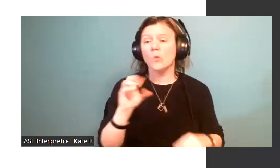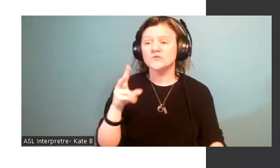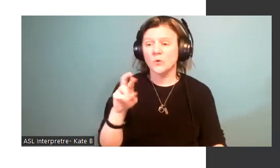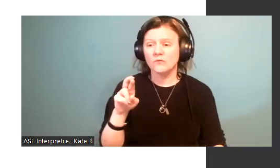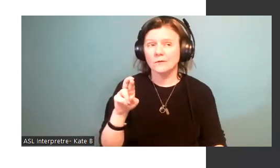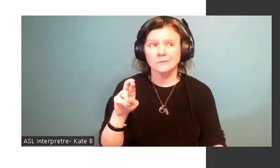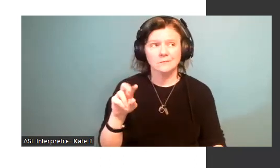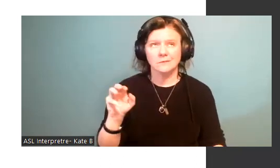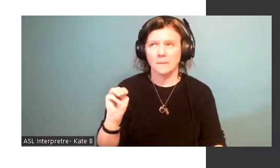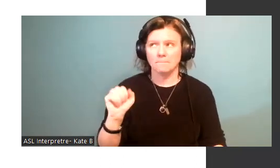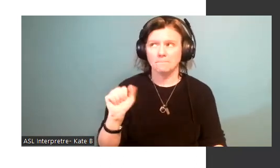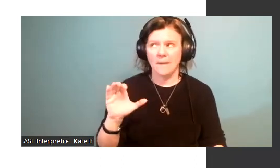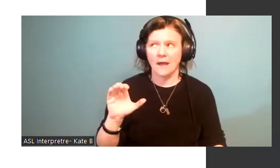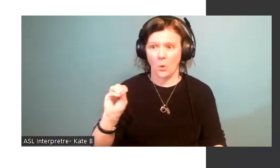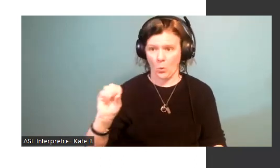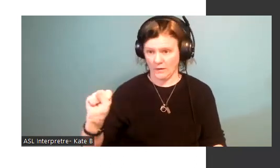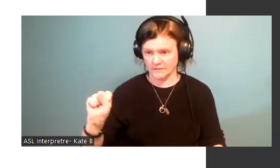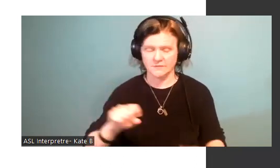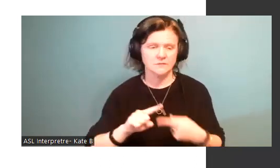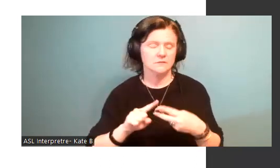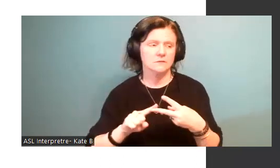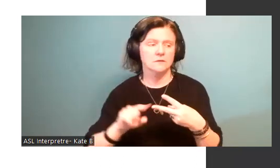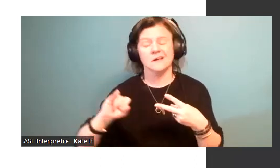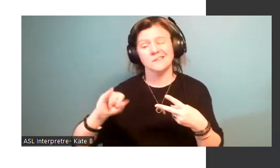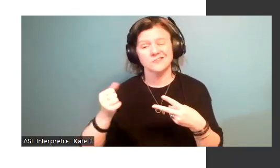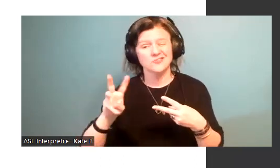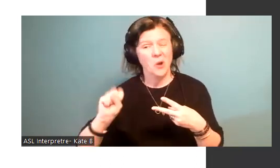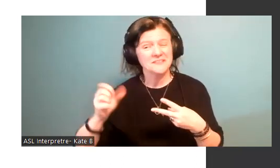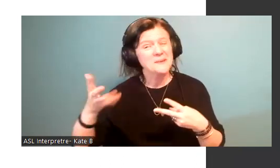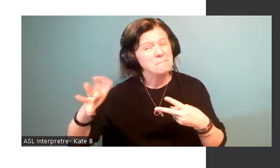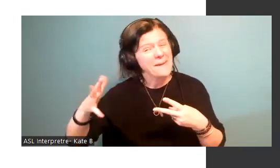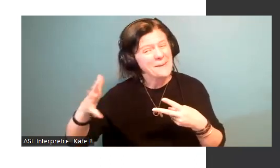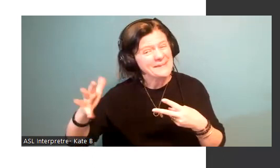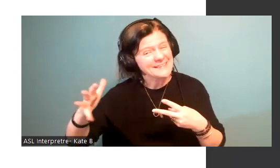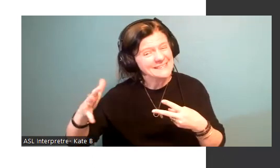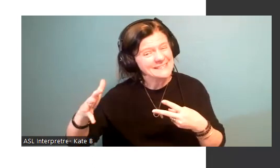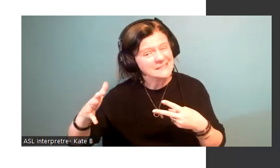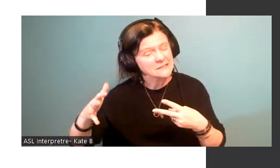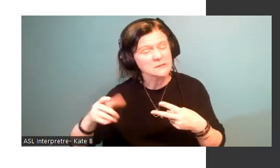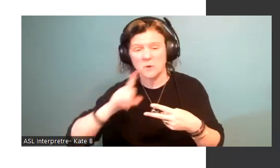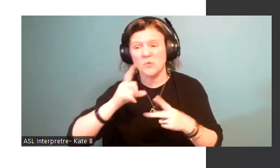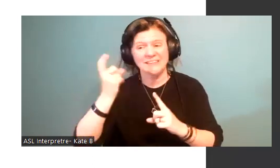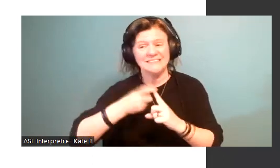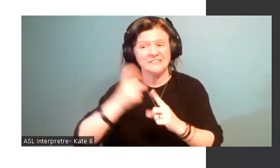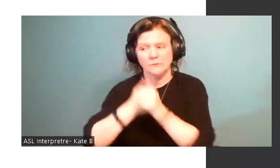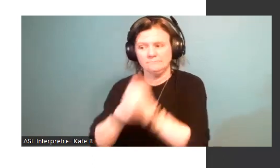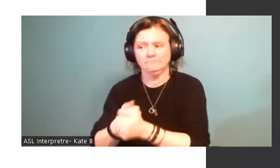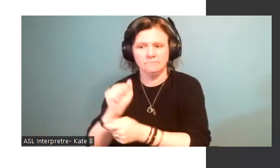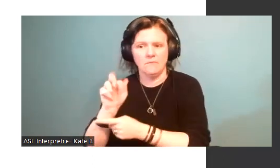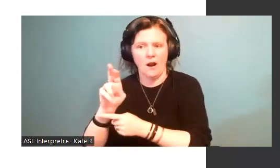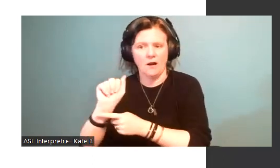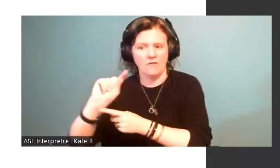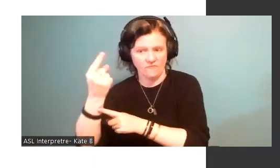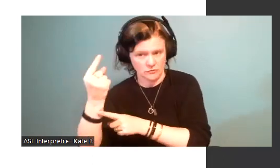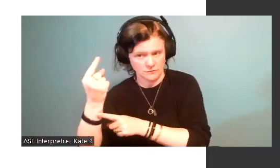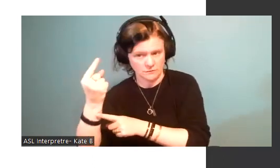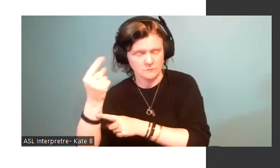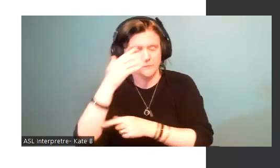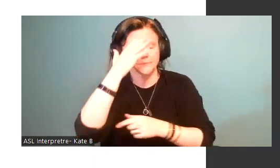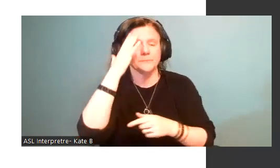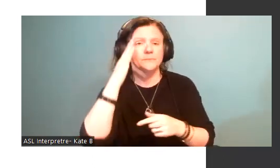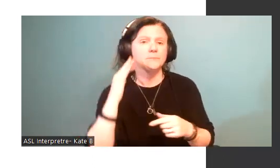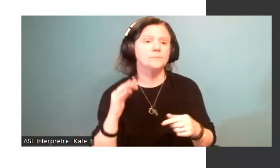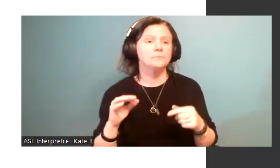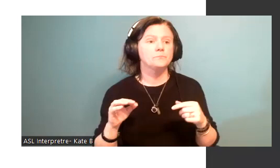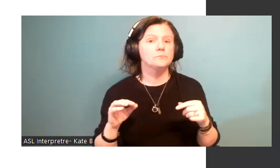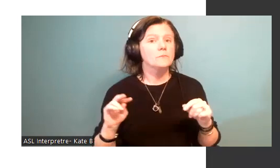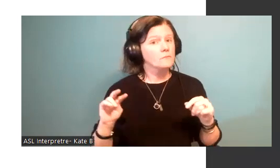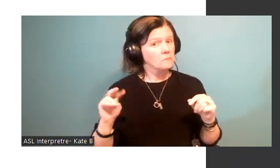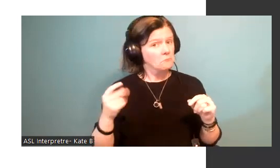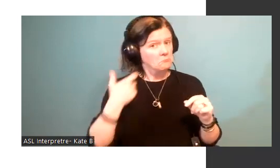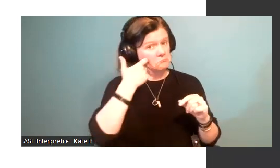screen reader. Occasionally, some will read in